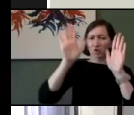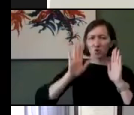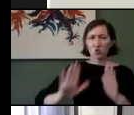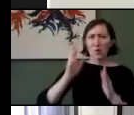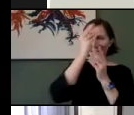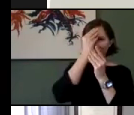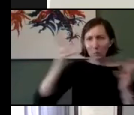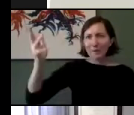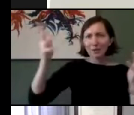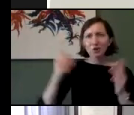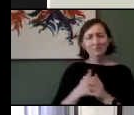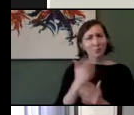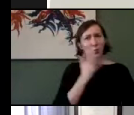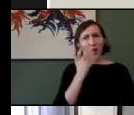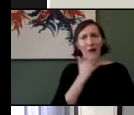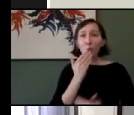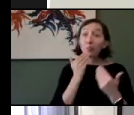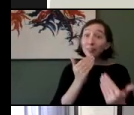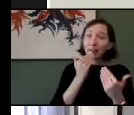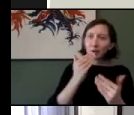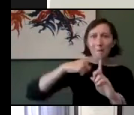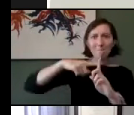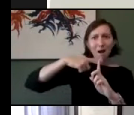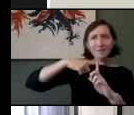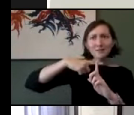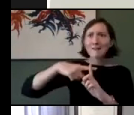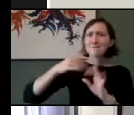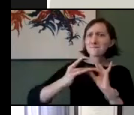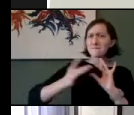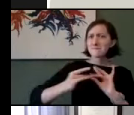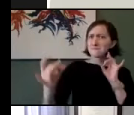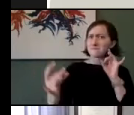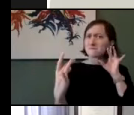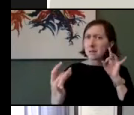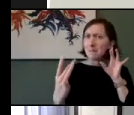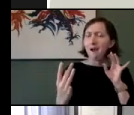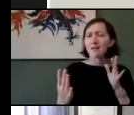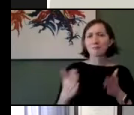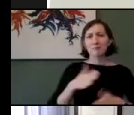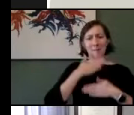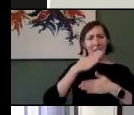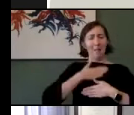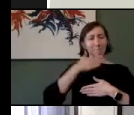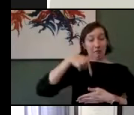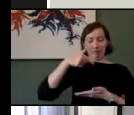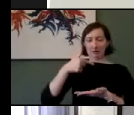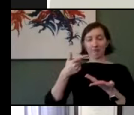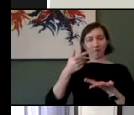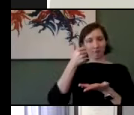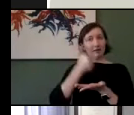and thanks for all the positive feedback. I'm so glad to hear that this is helpful information,